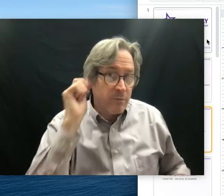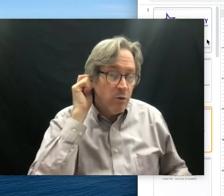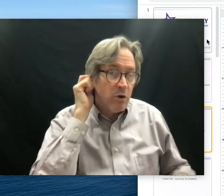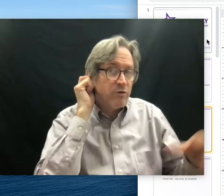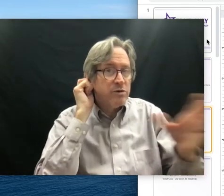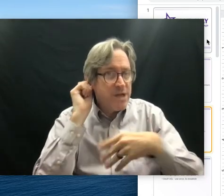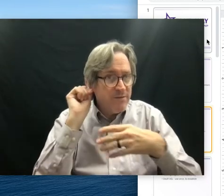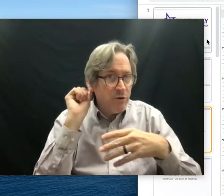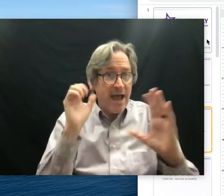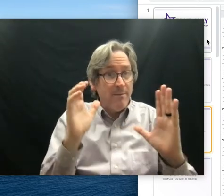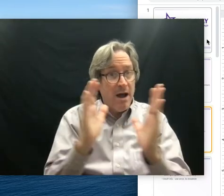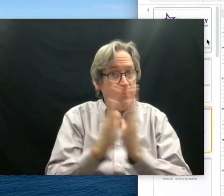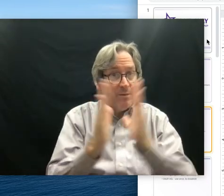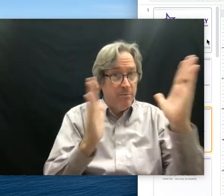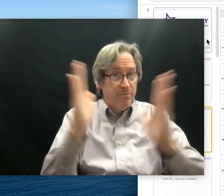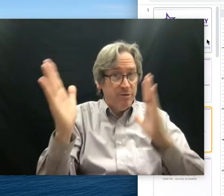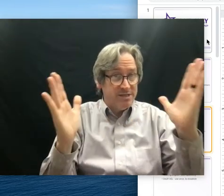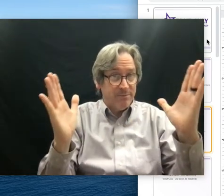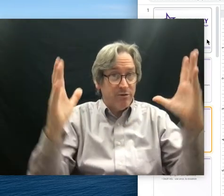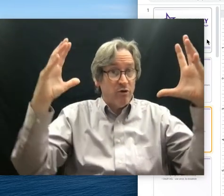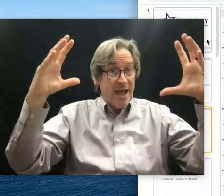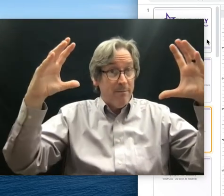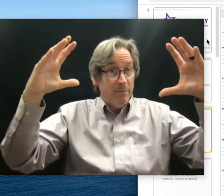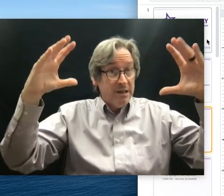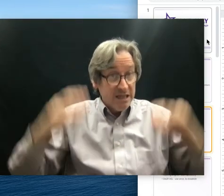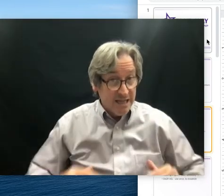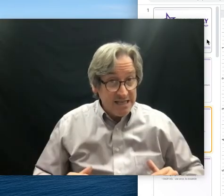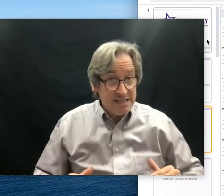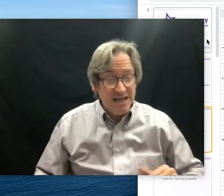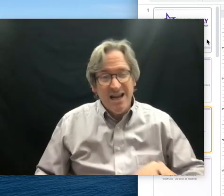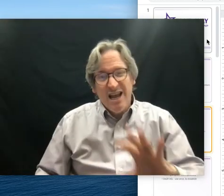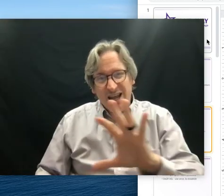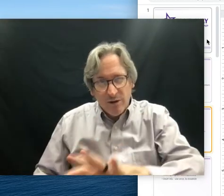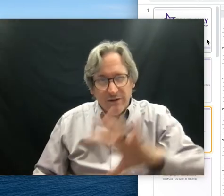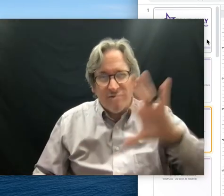we'll go through some of the vocab i'm going to do a separate vocab list and you can find